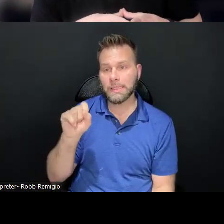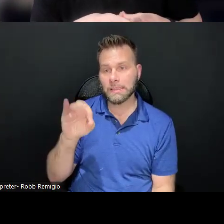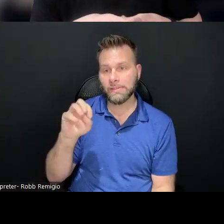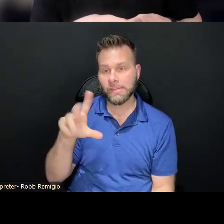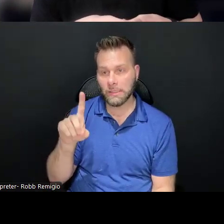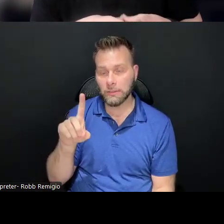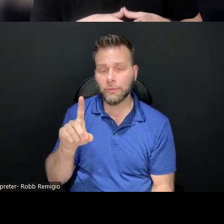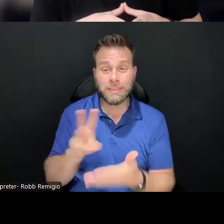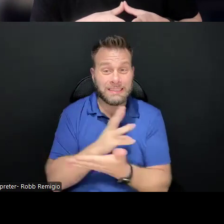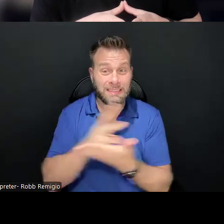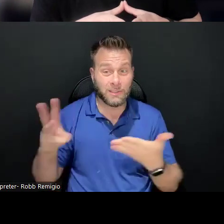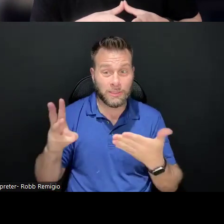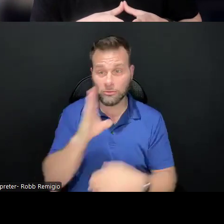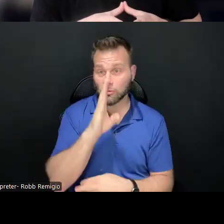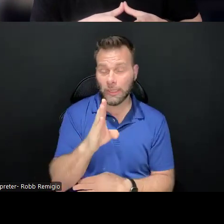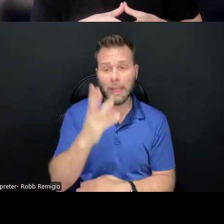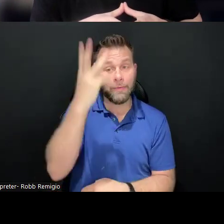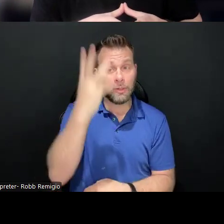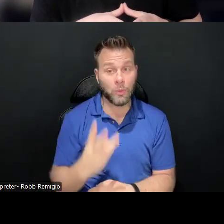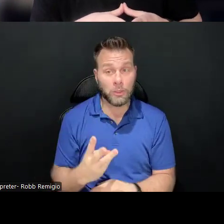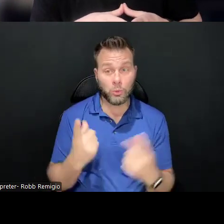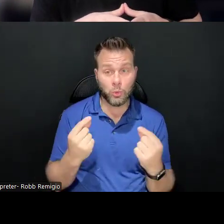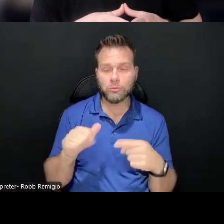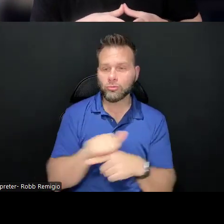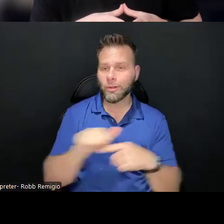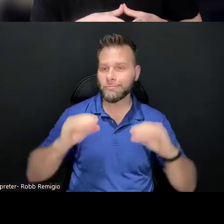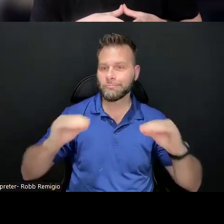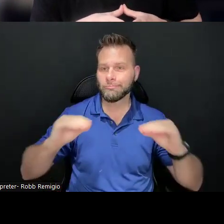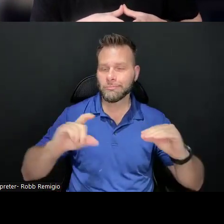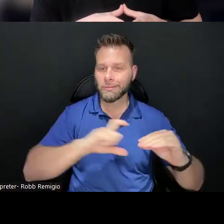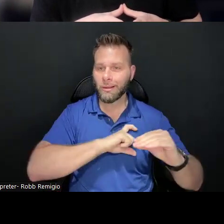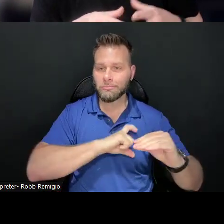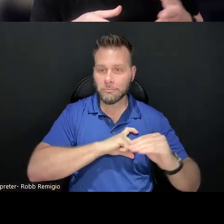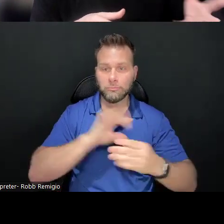to Pittsfield for six weeks in a Every Wednesday I trained the Police Department on how to